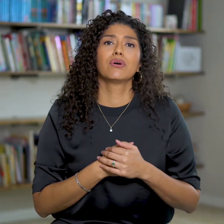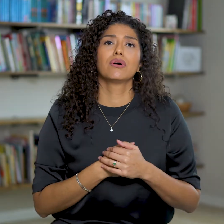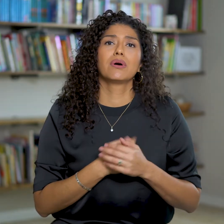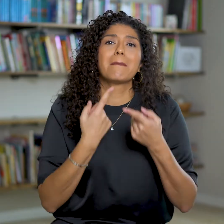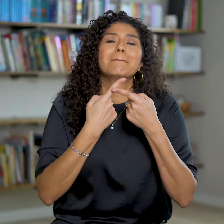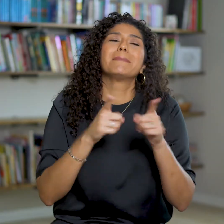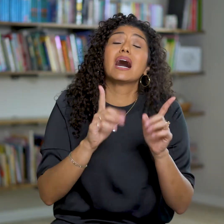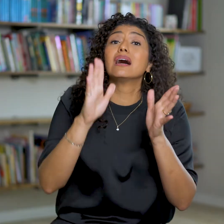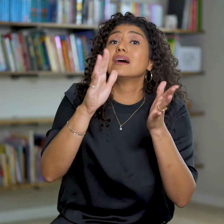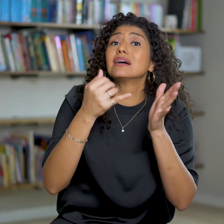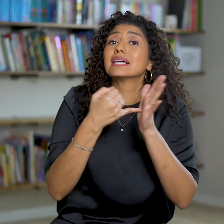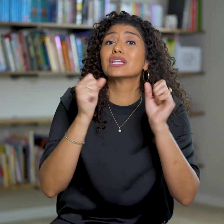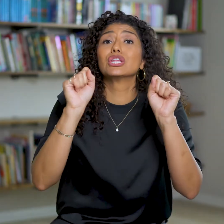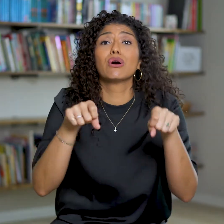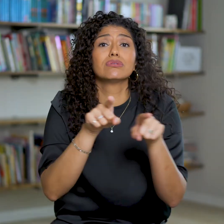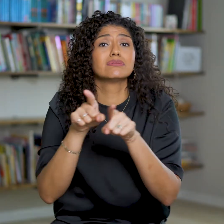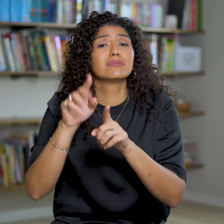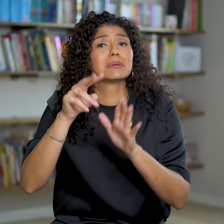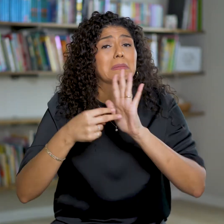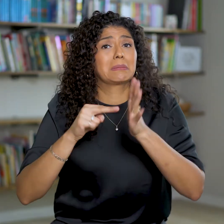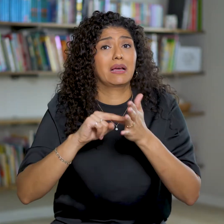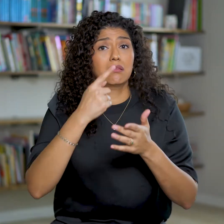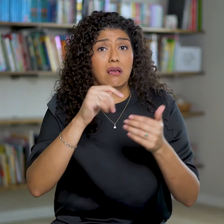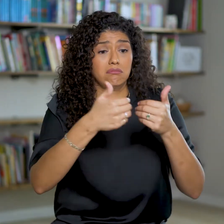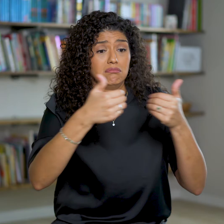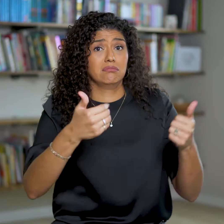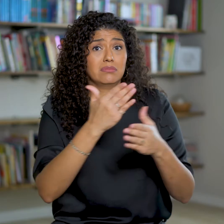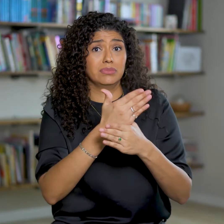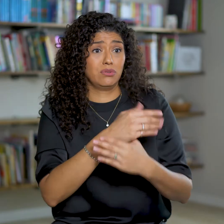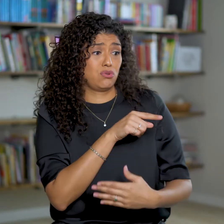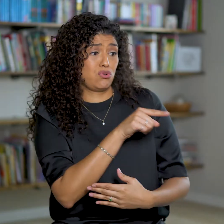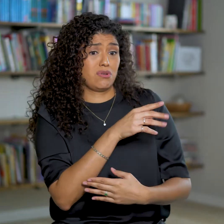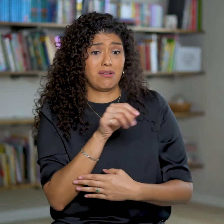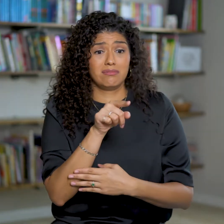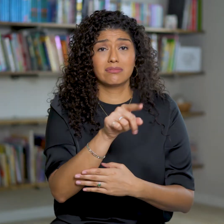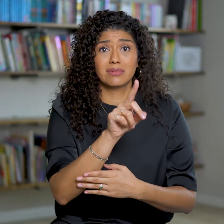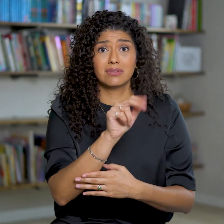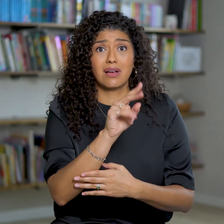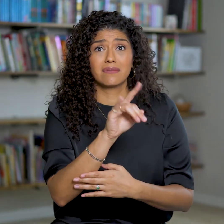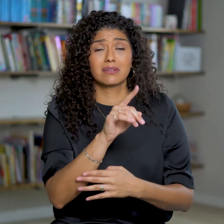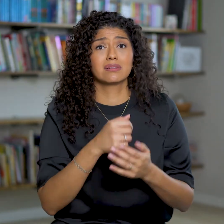but it could also suggest that the rift between her and David